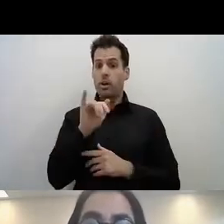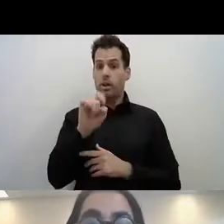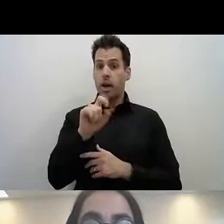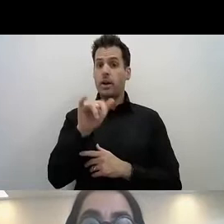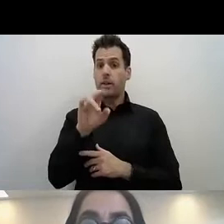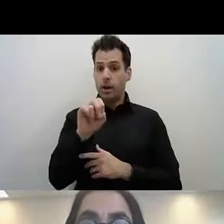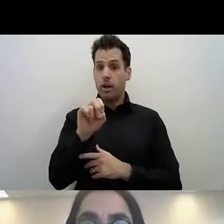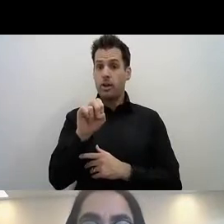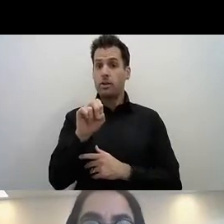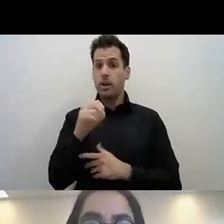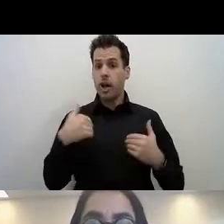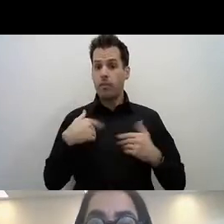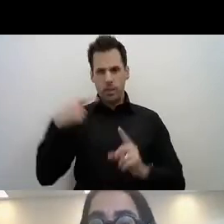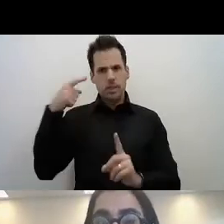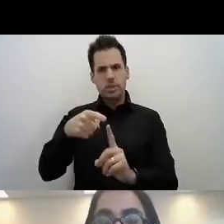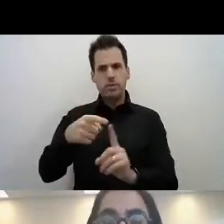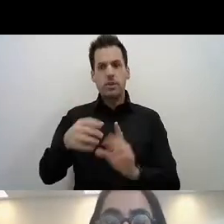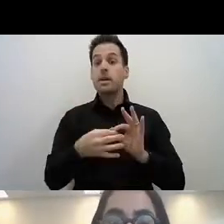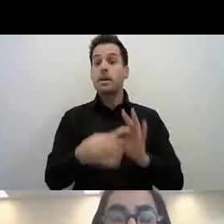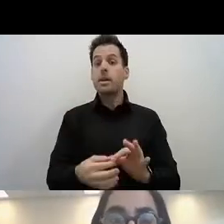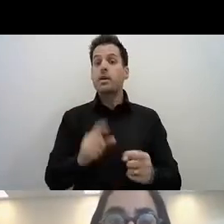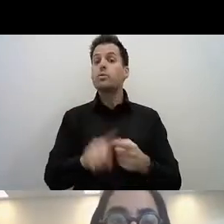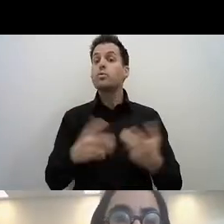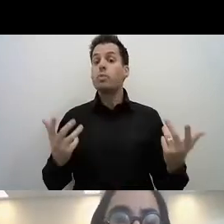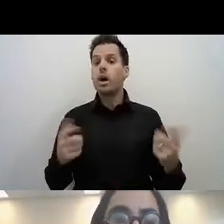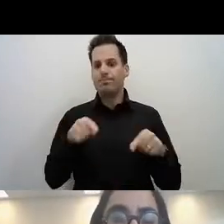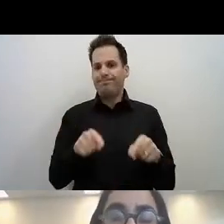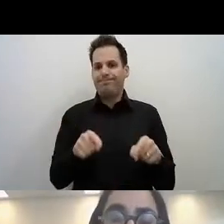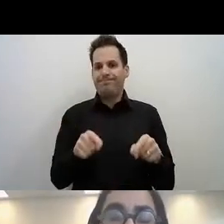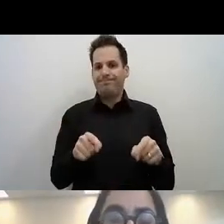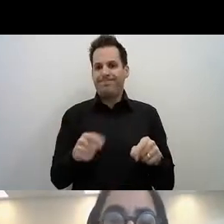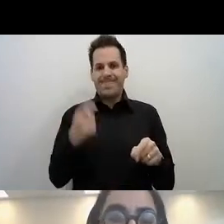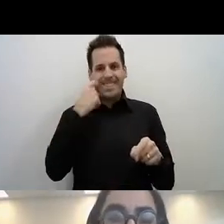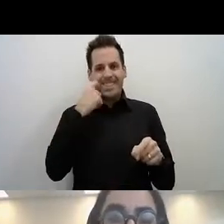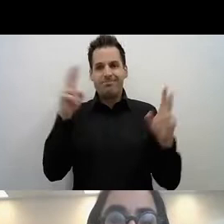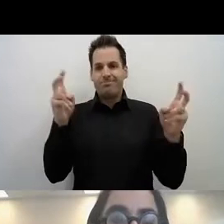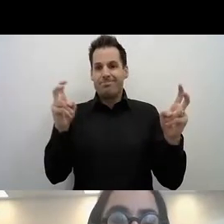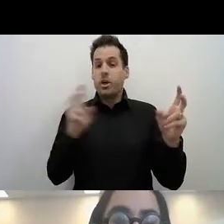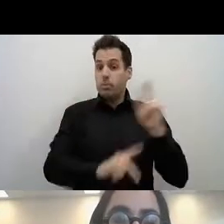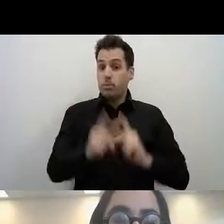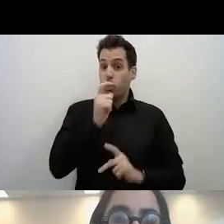uh that relate to the um the topic of people with disabilities who rely upon service animals